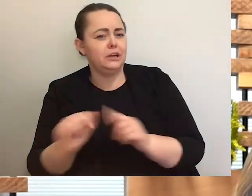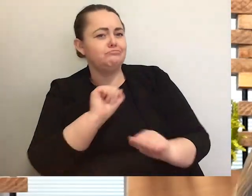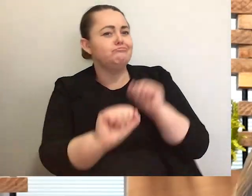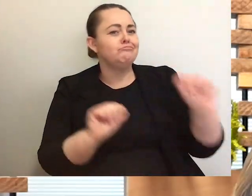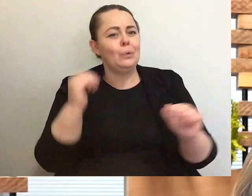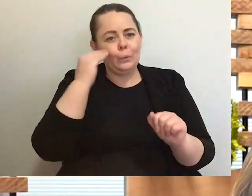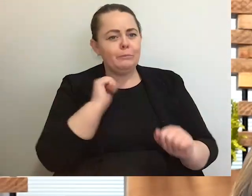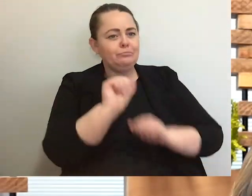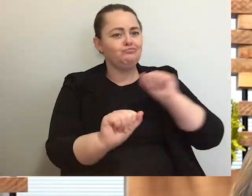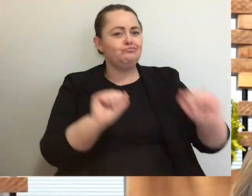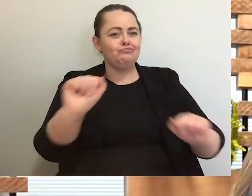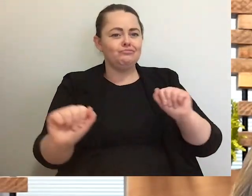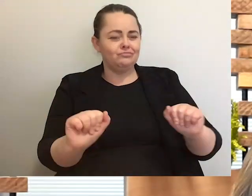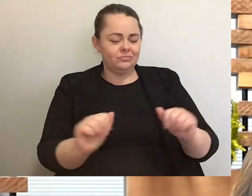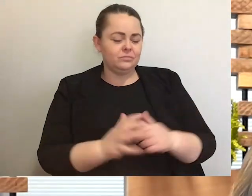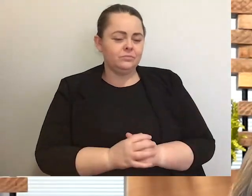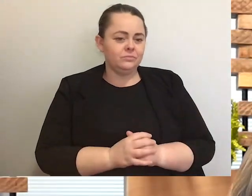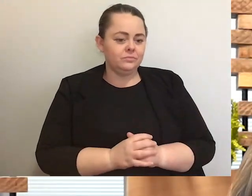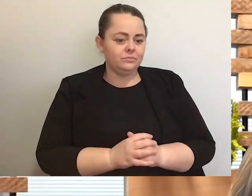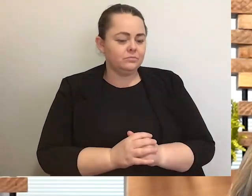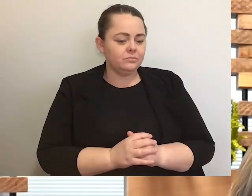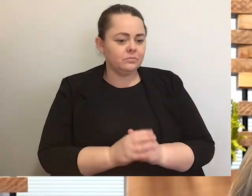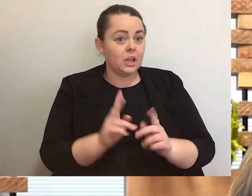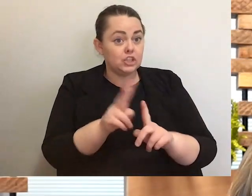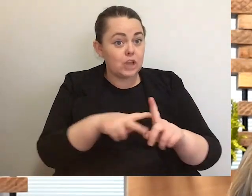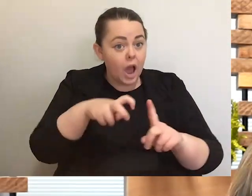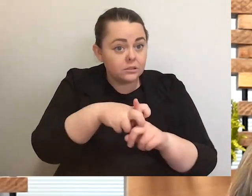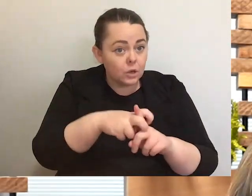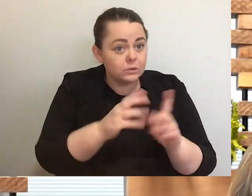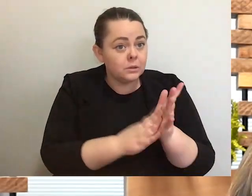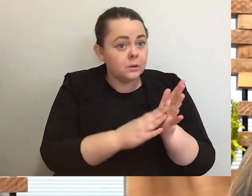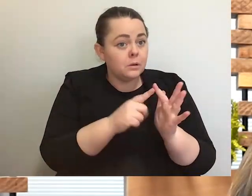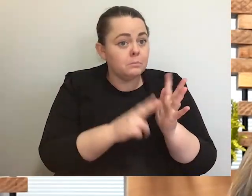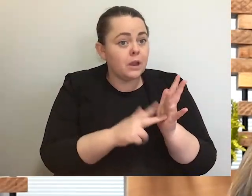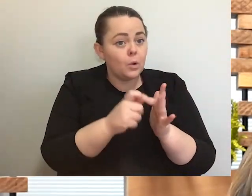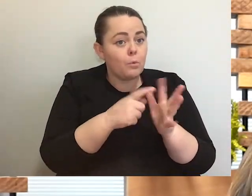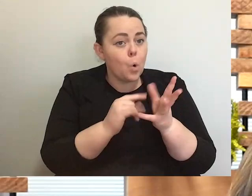The diagnosis of menopause is based on the age of a person, their medical history,